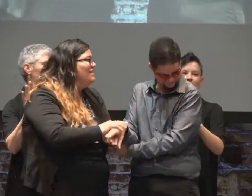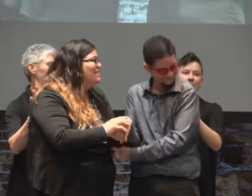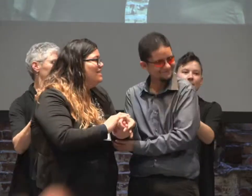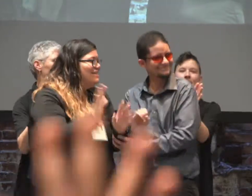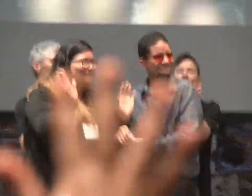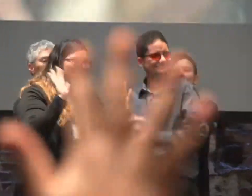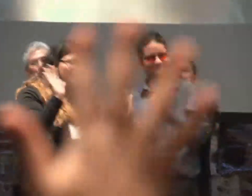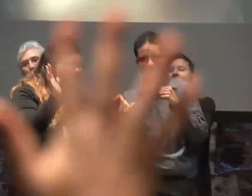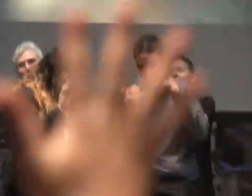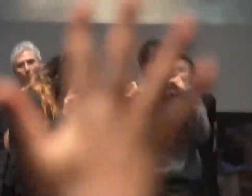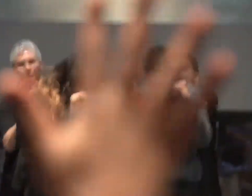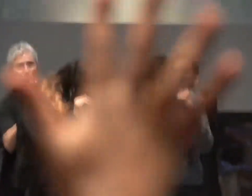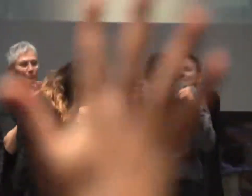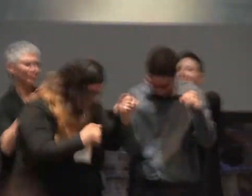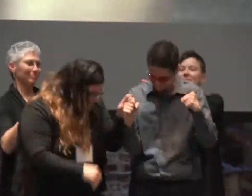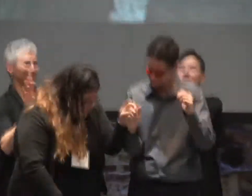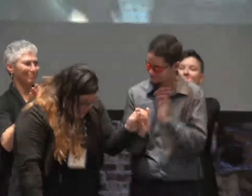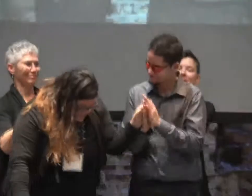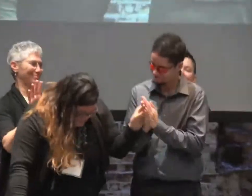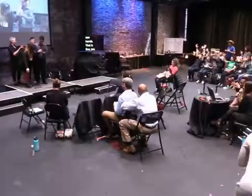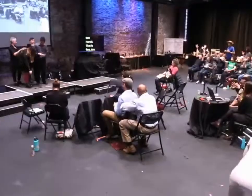(audience stomping) We look forward to a great day.